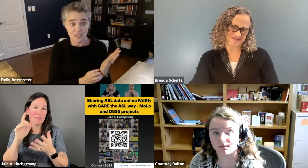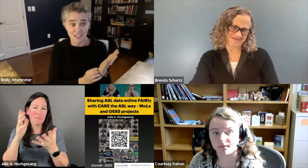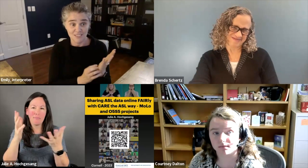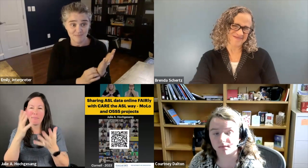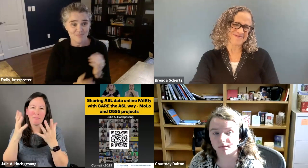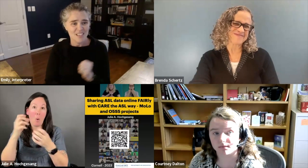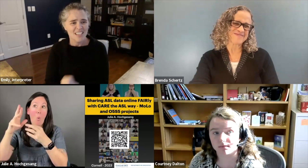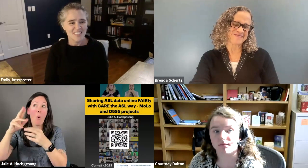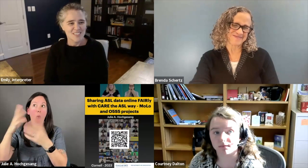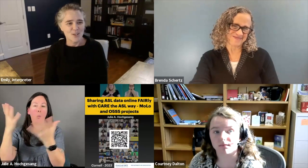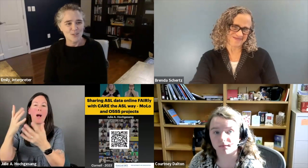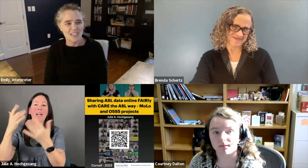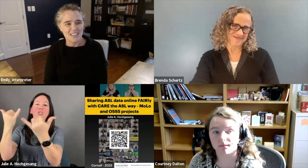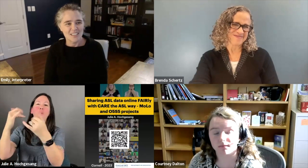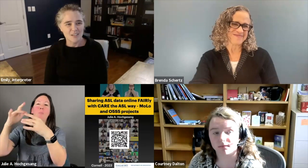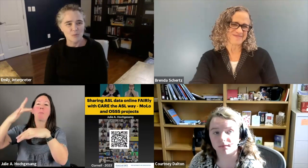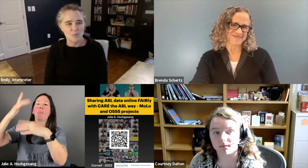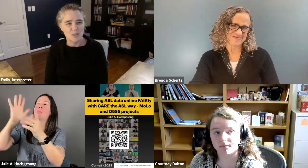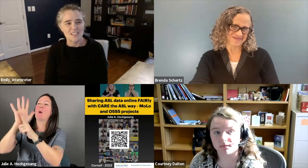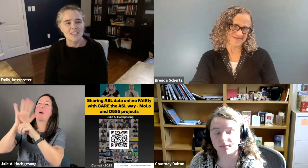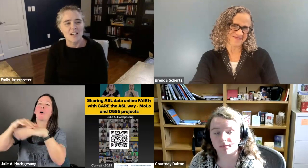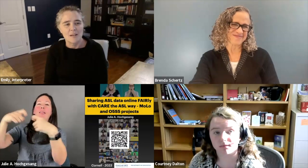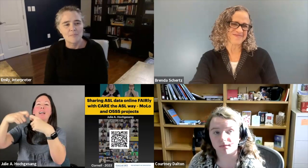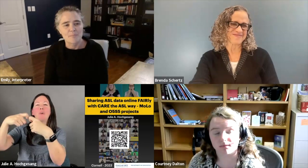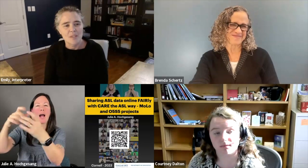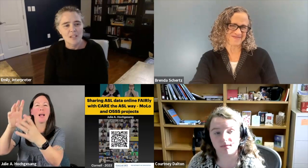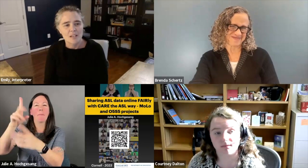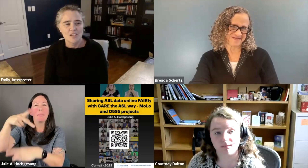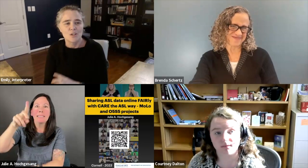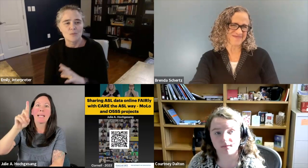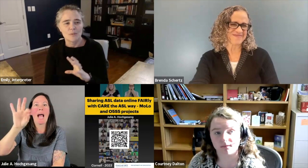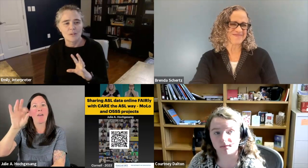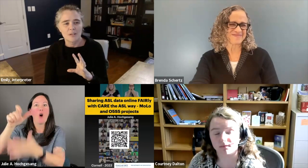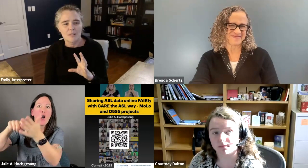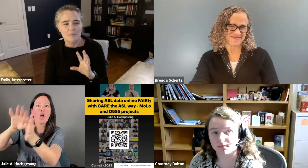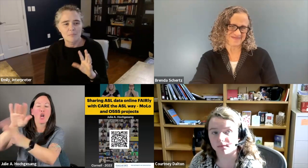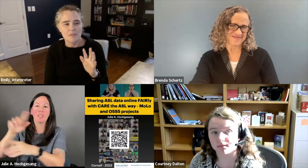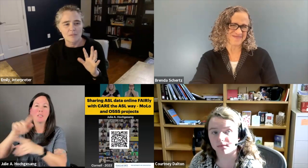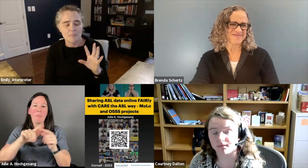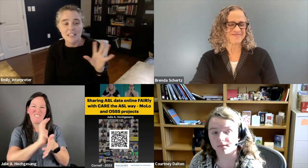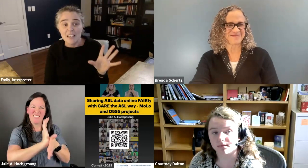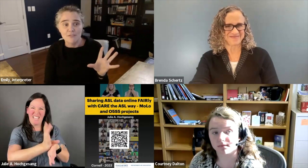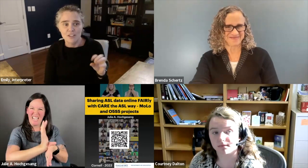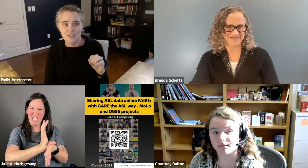are so what's you know PDF articles